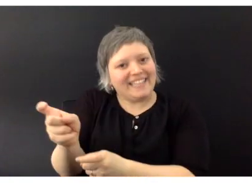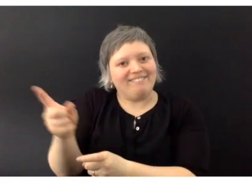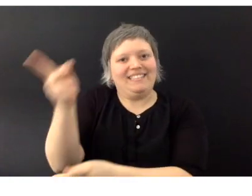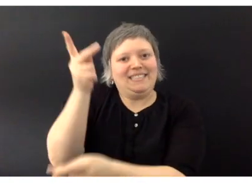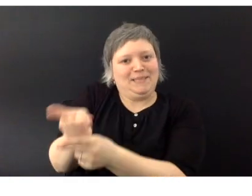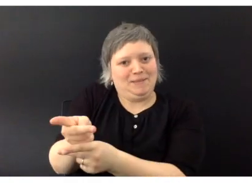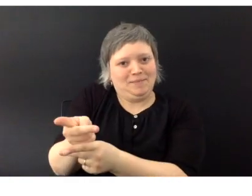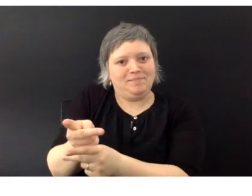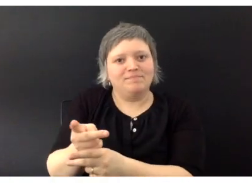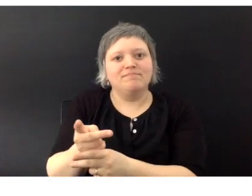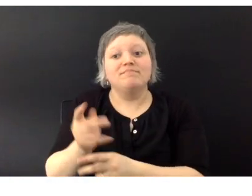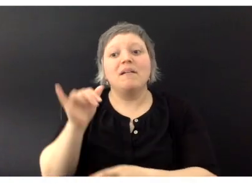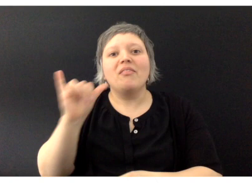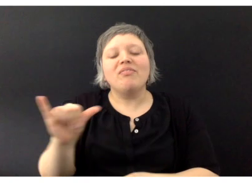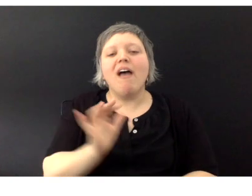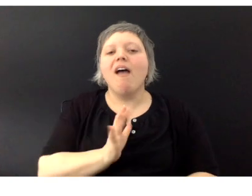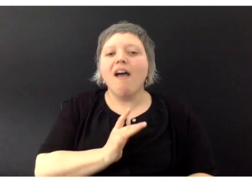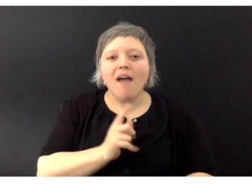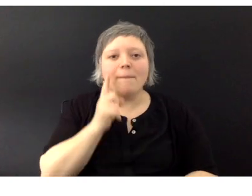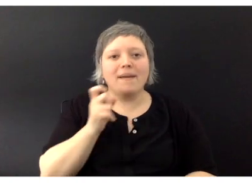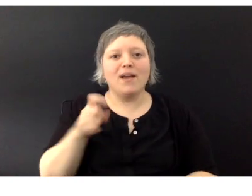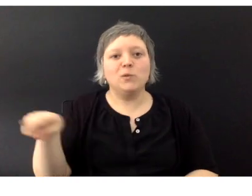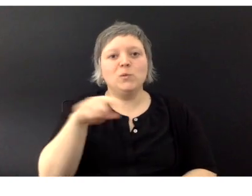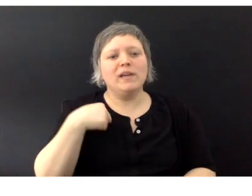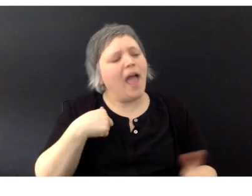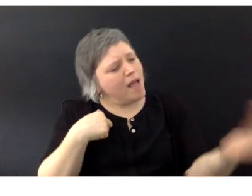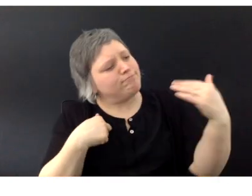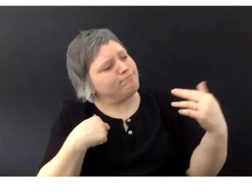out their book bags to see if they're bringing books home because those are great books, also,